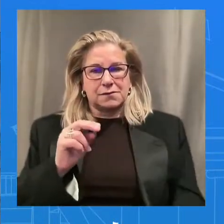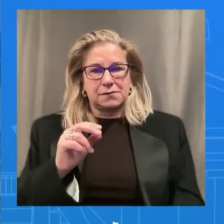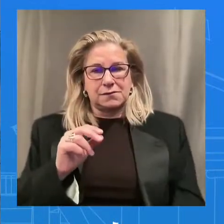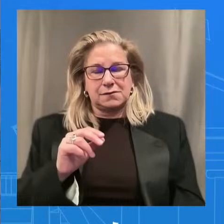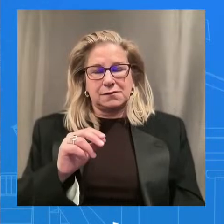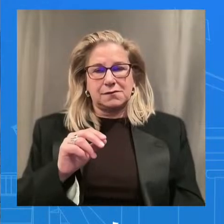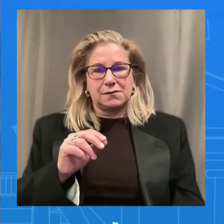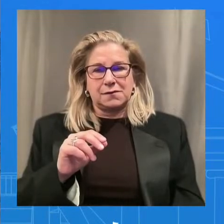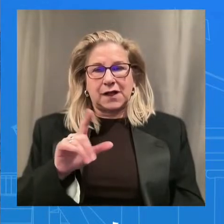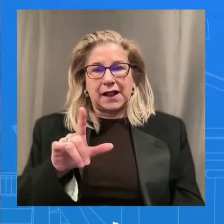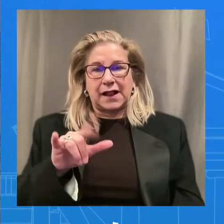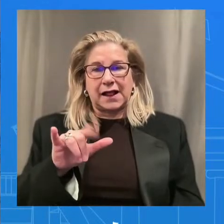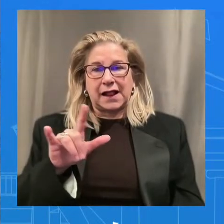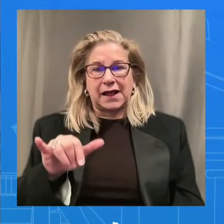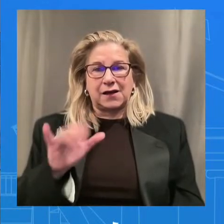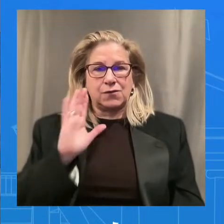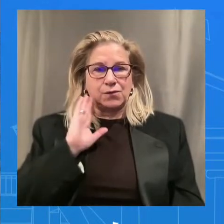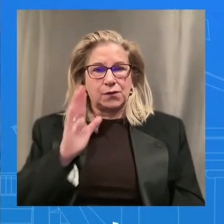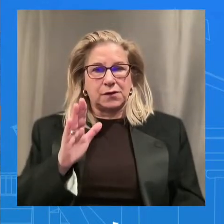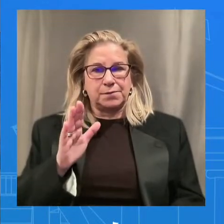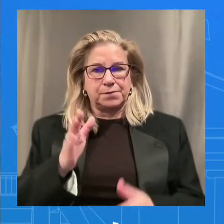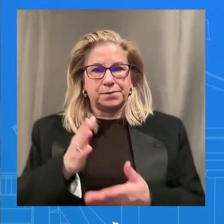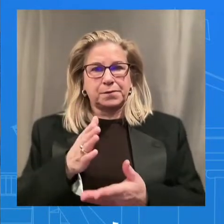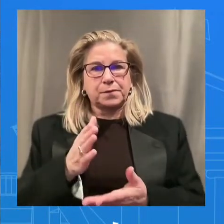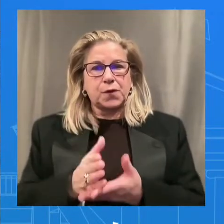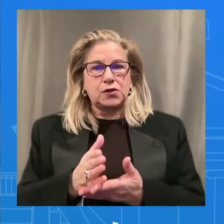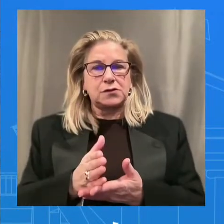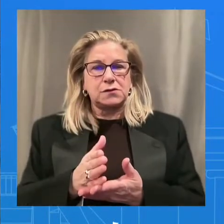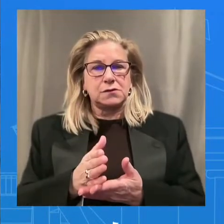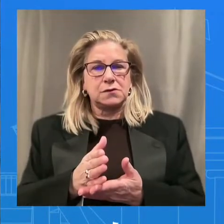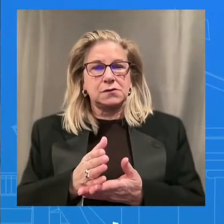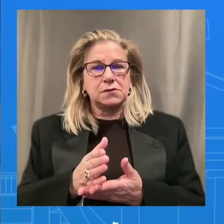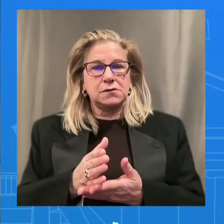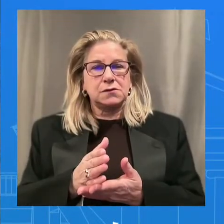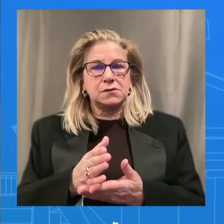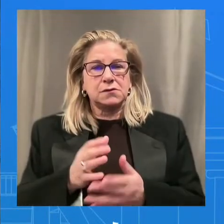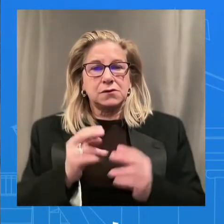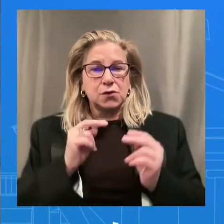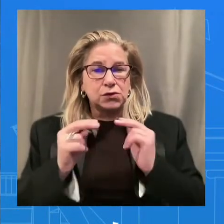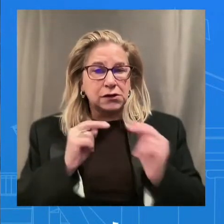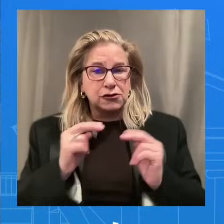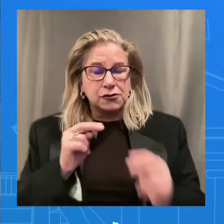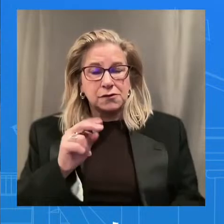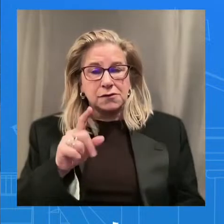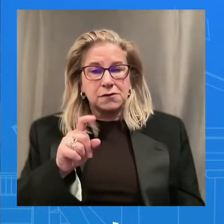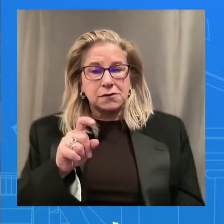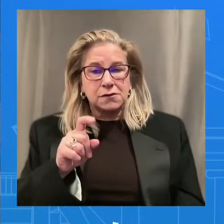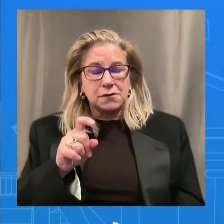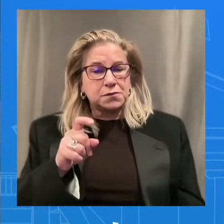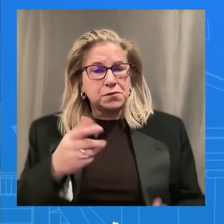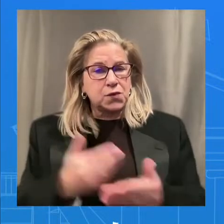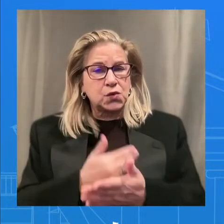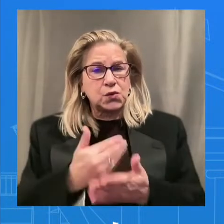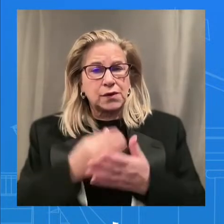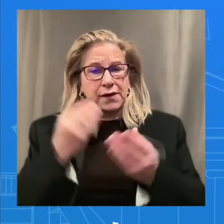I was just wondering if you could provide any update to if those rollouts could be coming this week and kind of give an update to what’s going on. Ms. Jean-Pierre: I don’t have any update